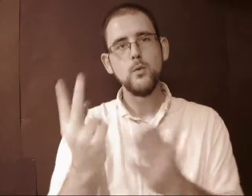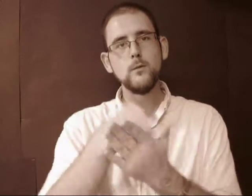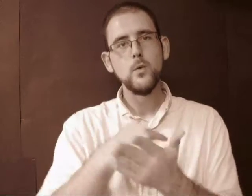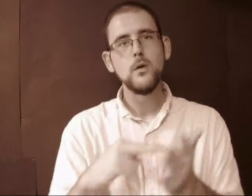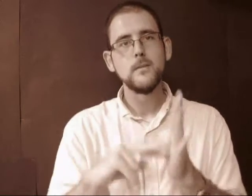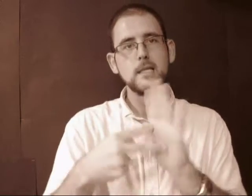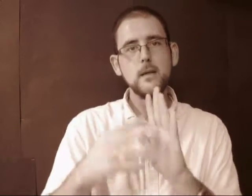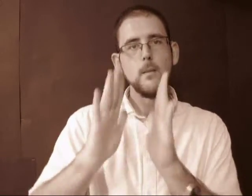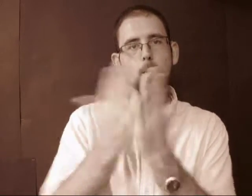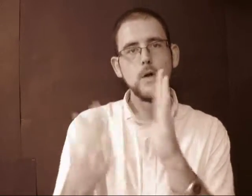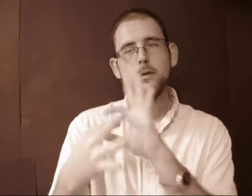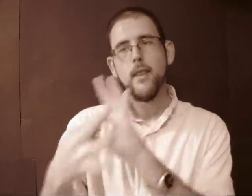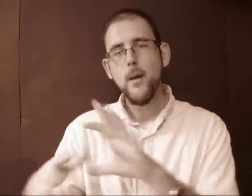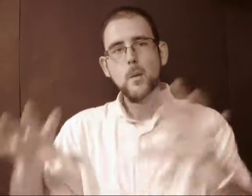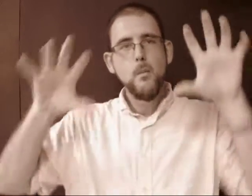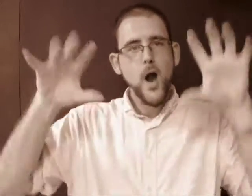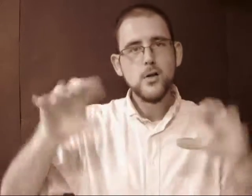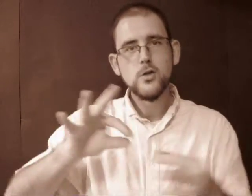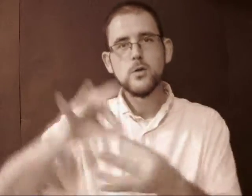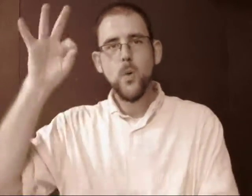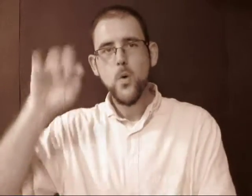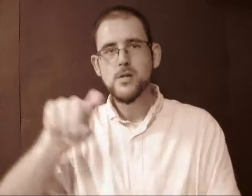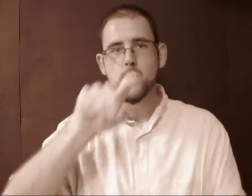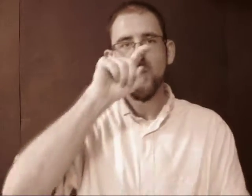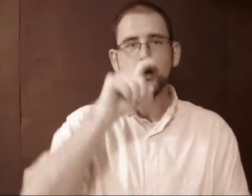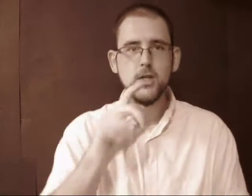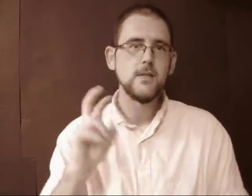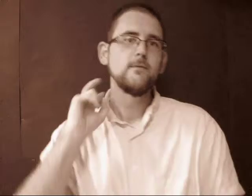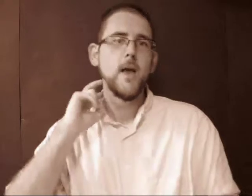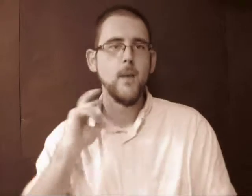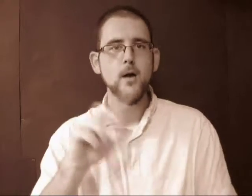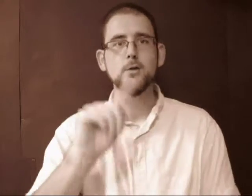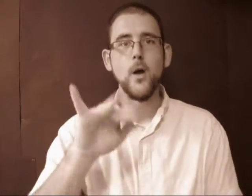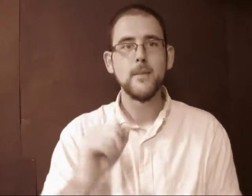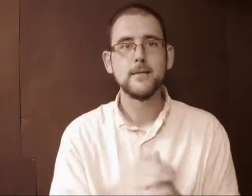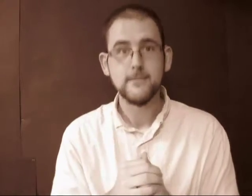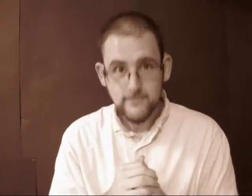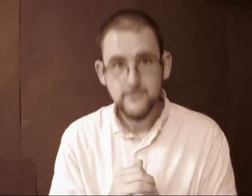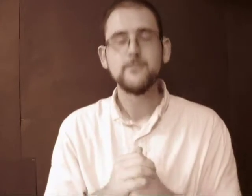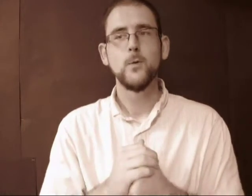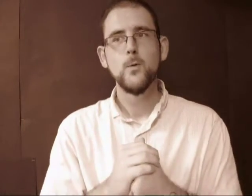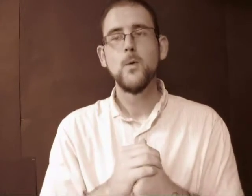meaning books related to monsters, ghosts, witches, vampires, and zombies.